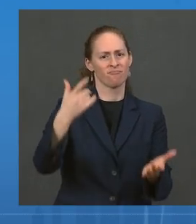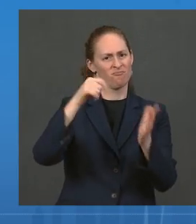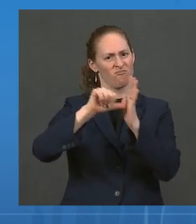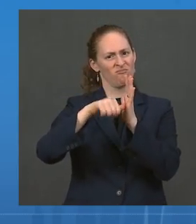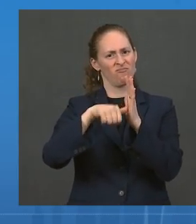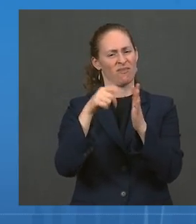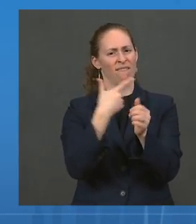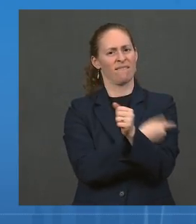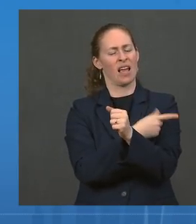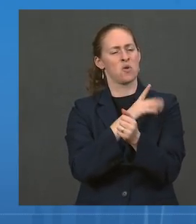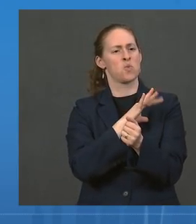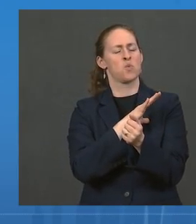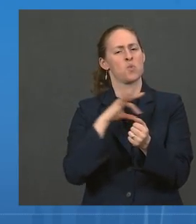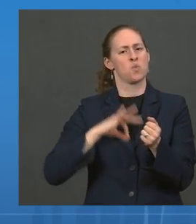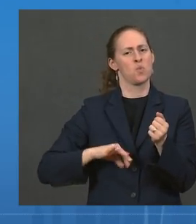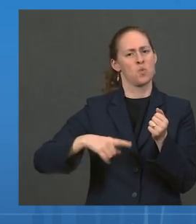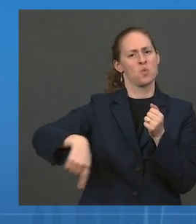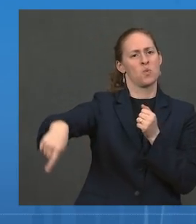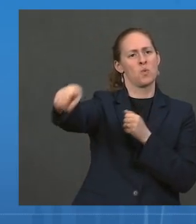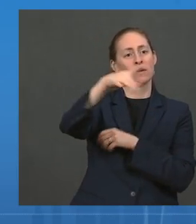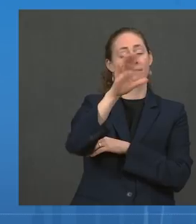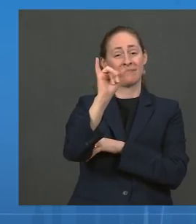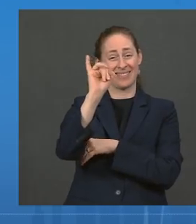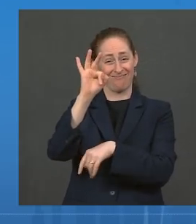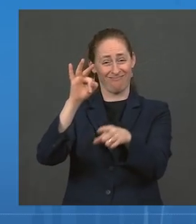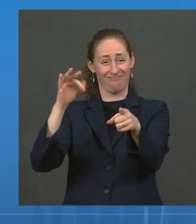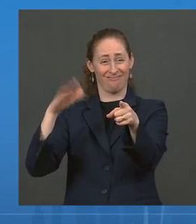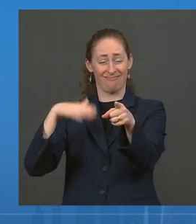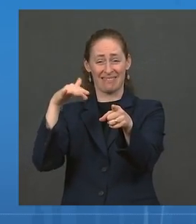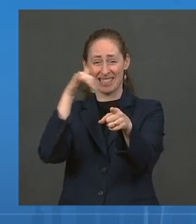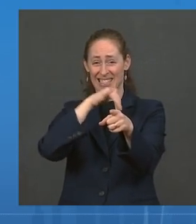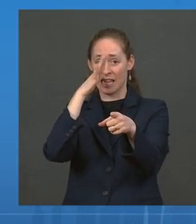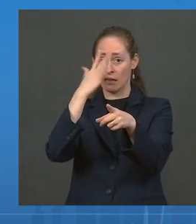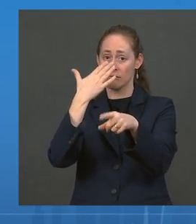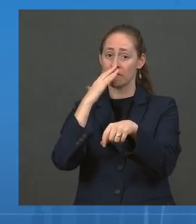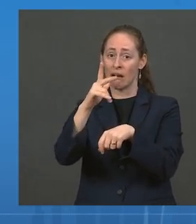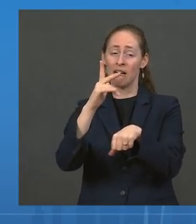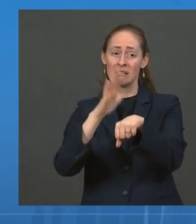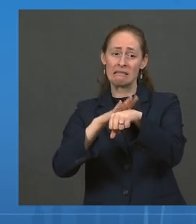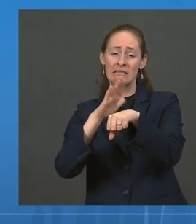are those people who are unvaccinated, we are seeing an increase in emergency department